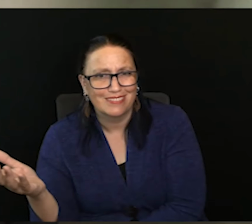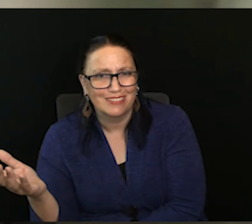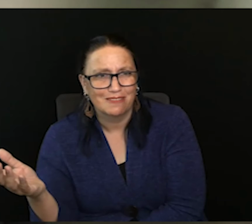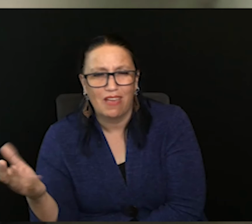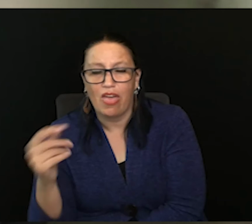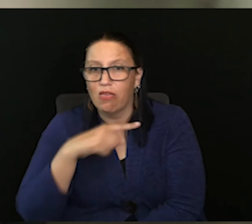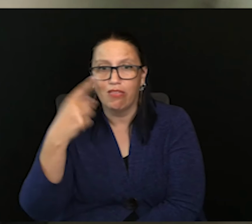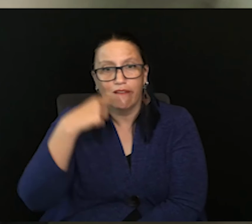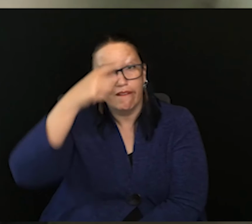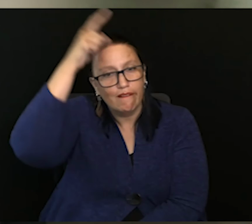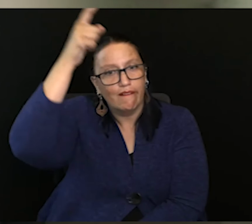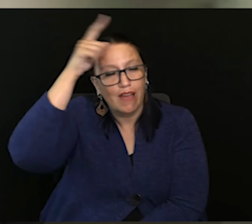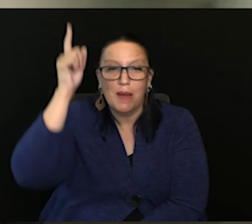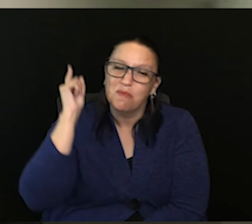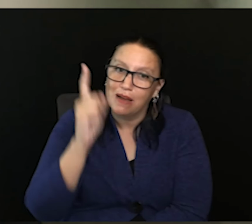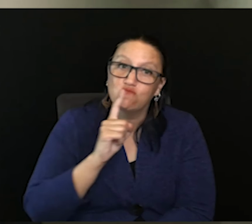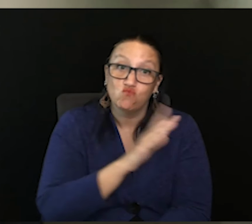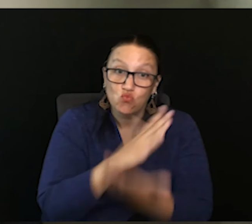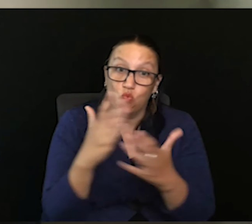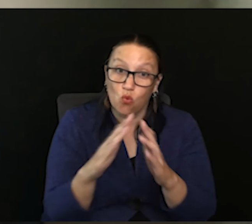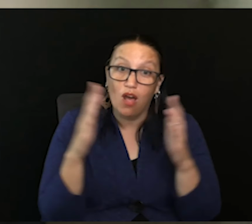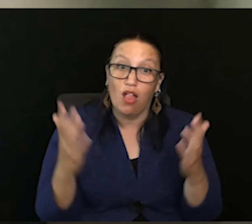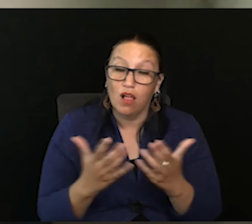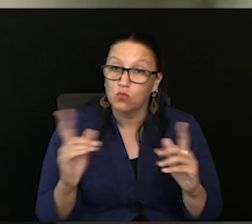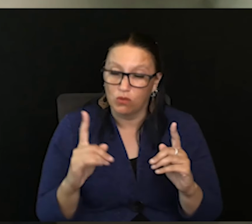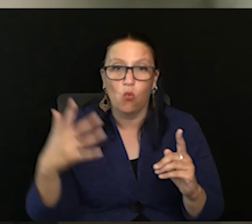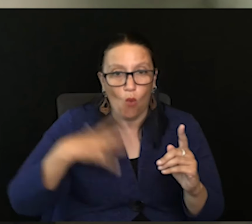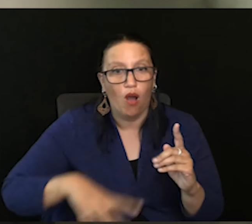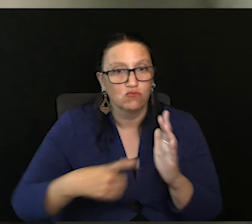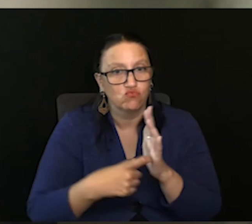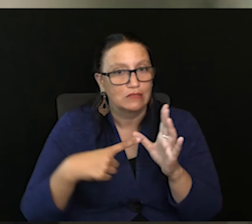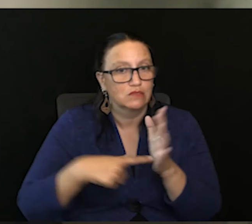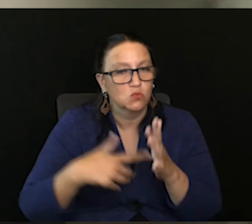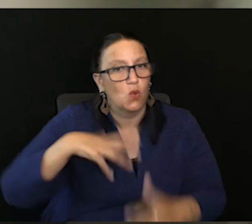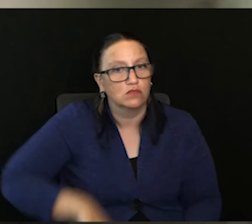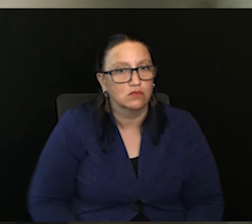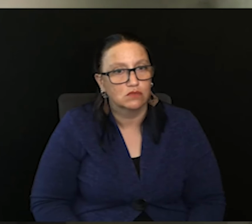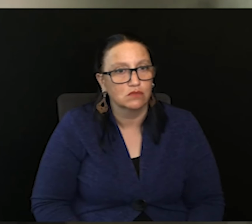The truth is there's a global spike in demand and that's having